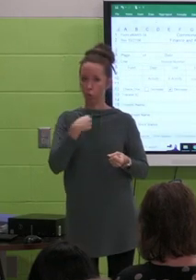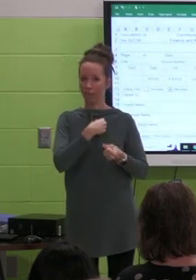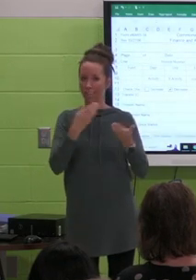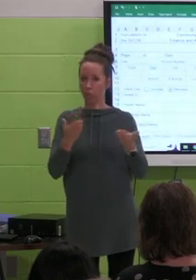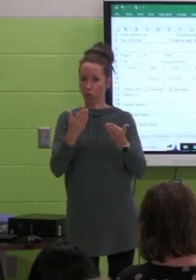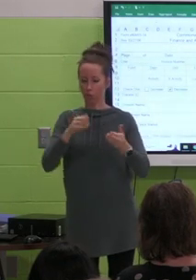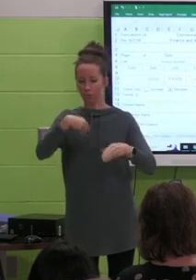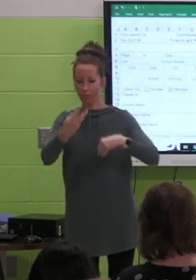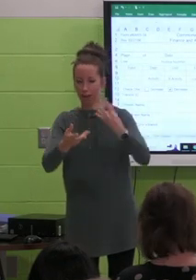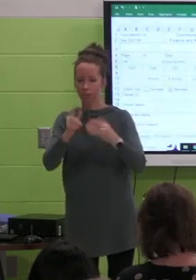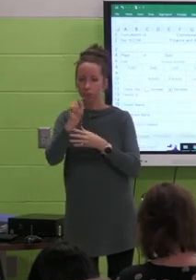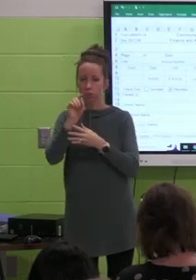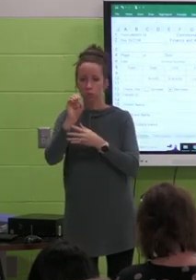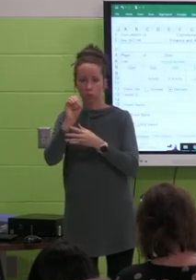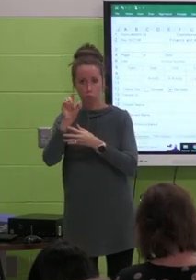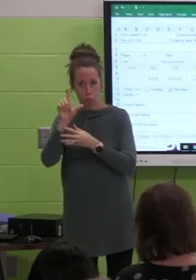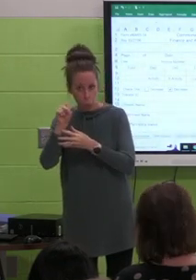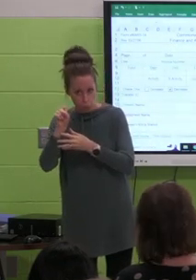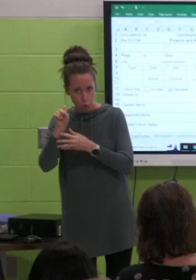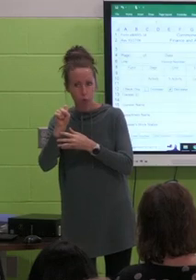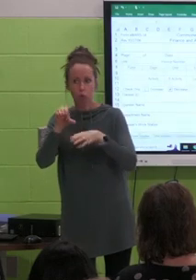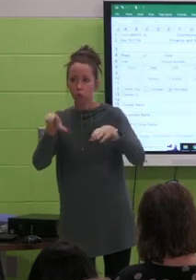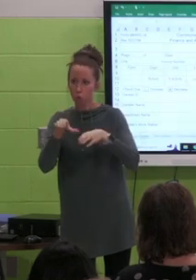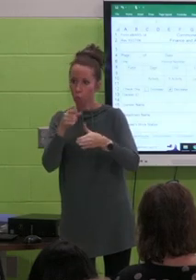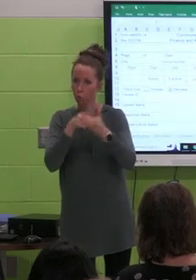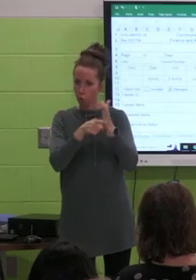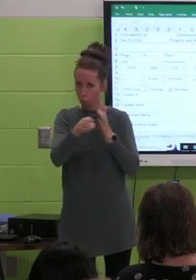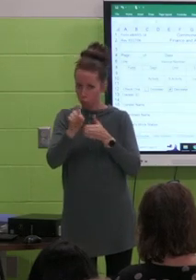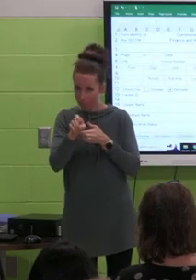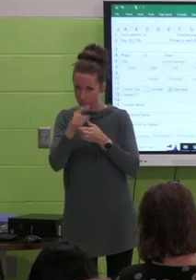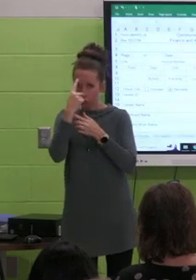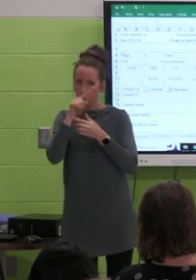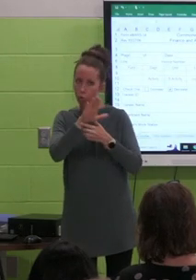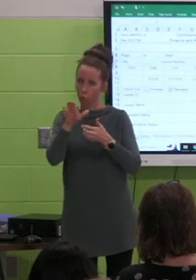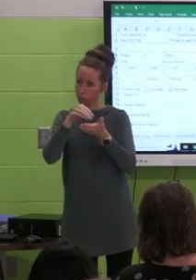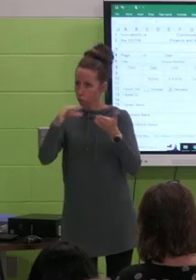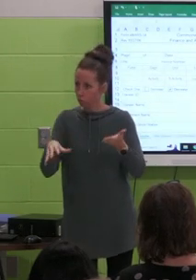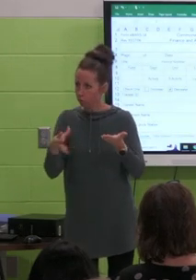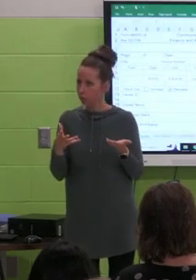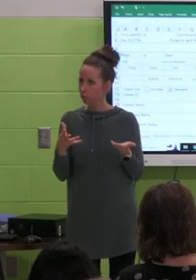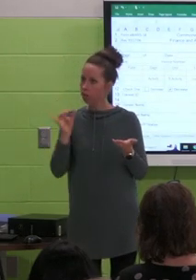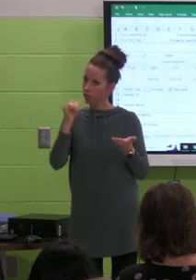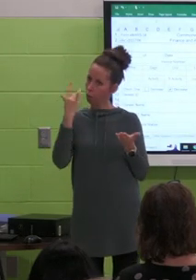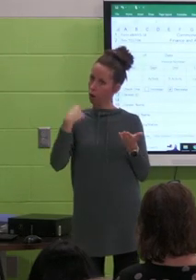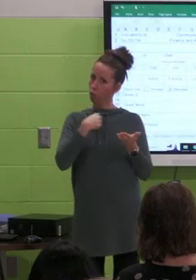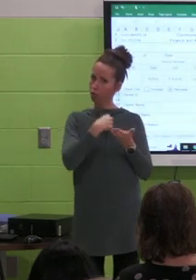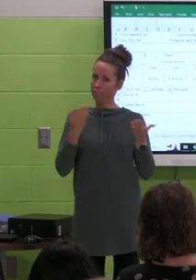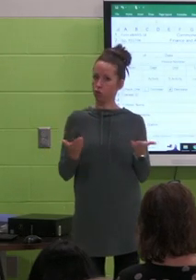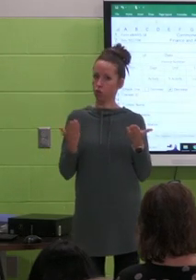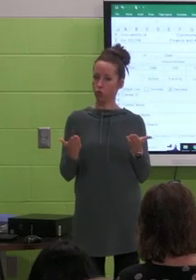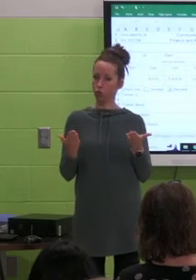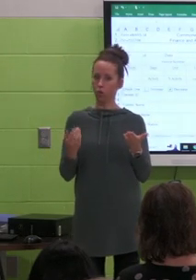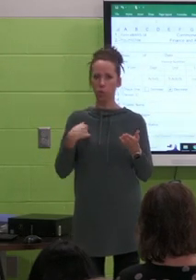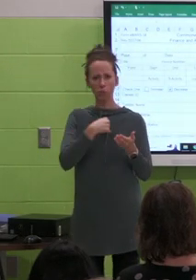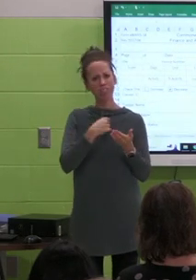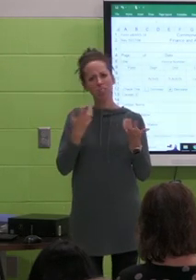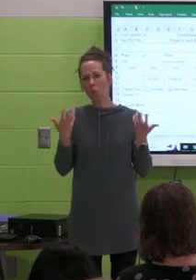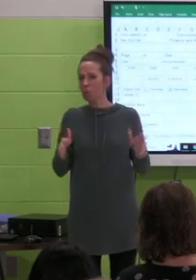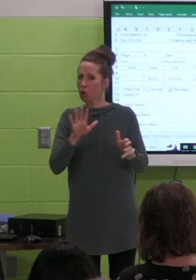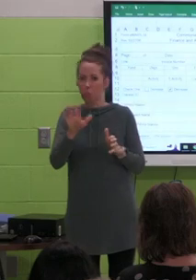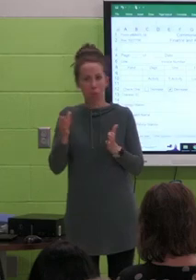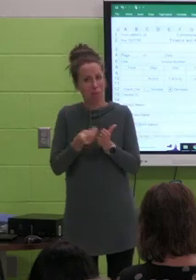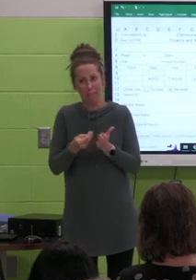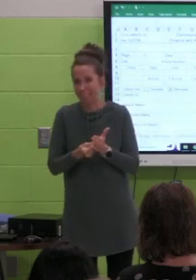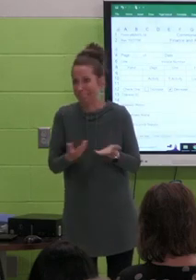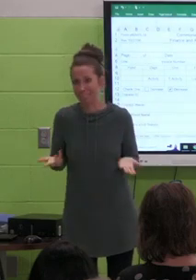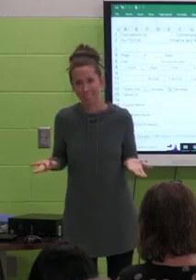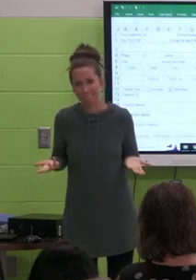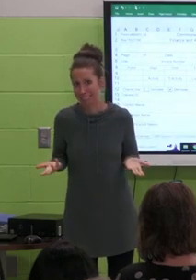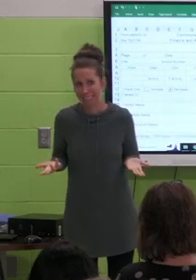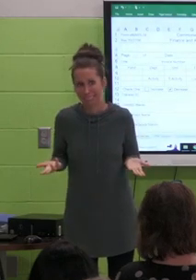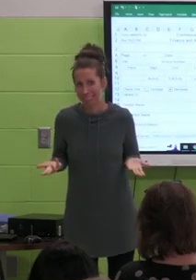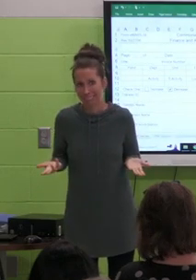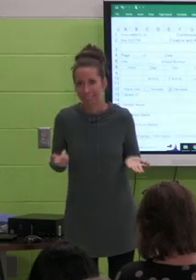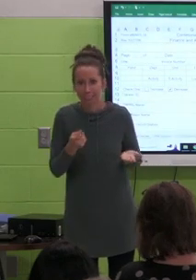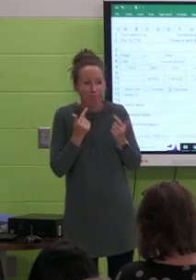tools to do what you need to do for your students that's why we're here we don't want your money we